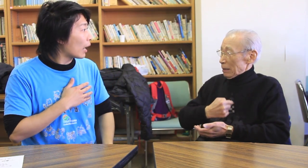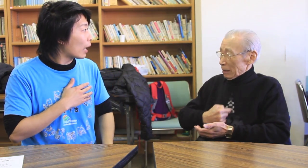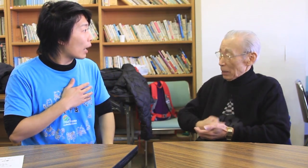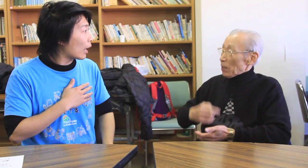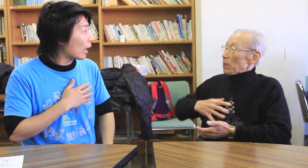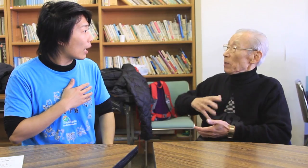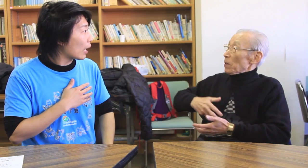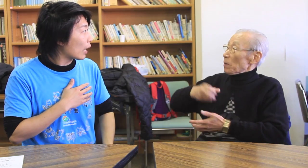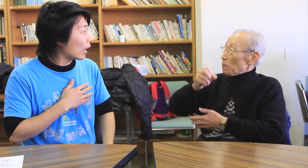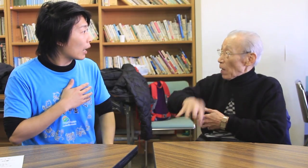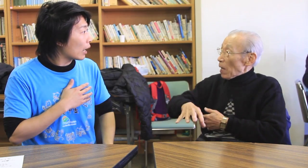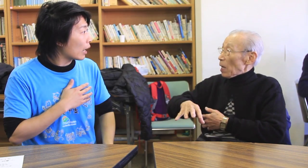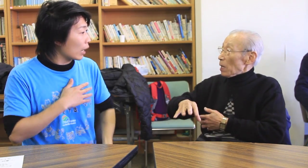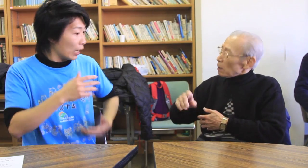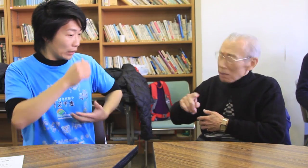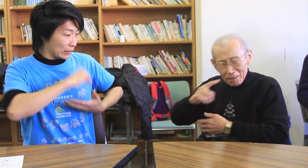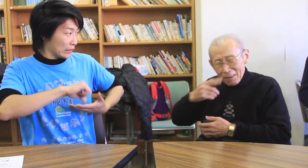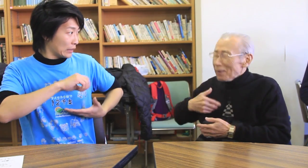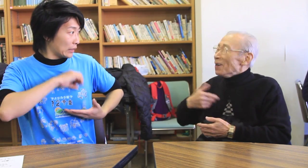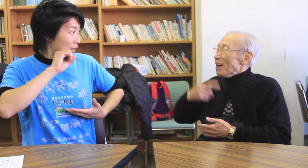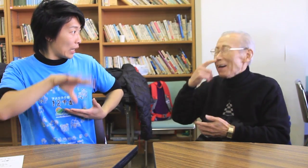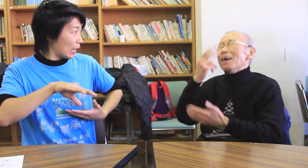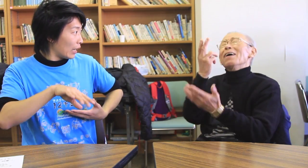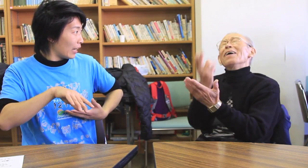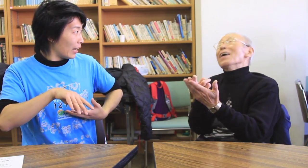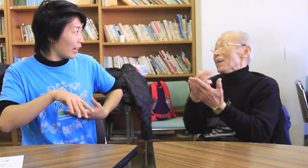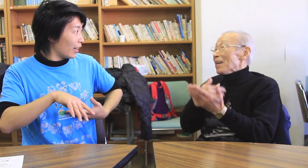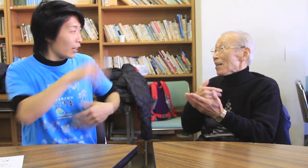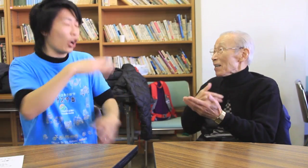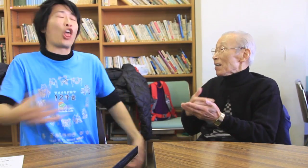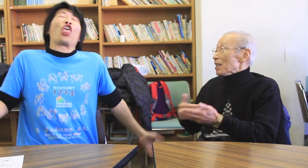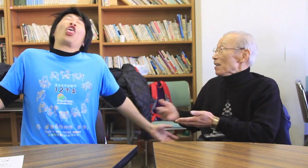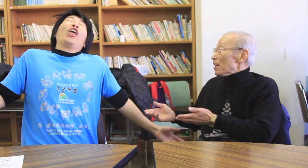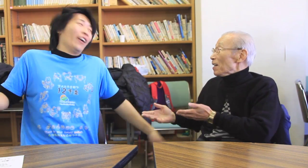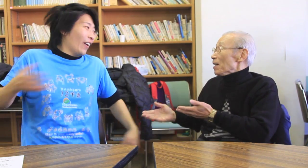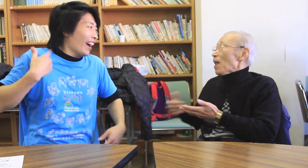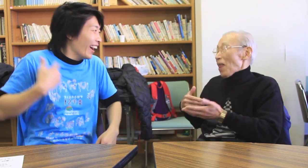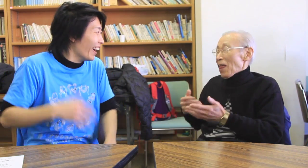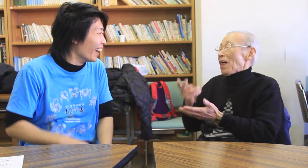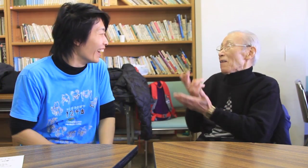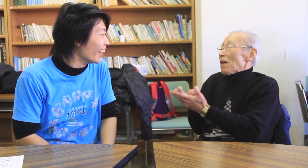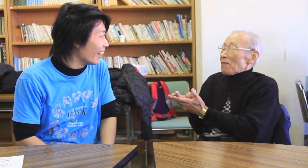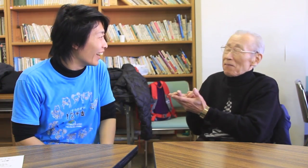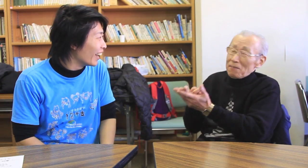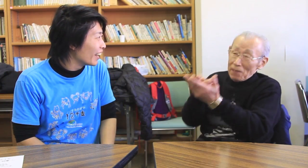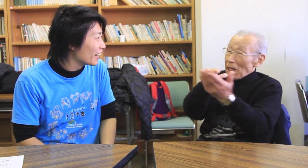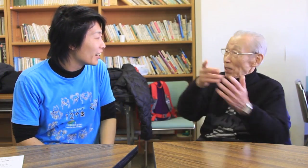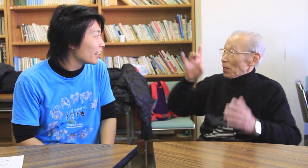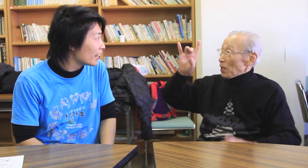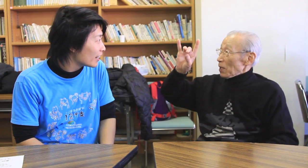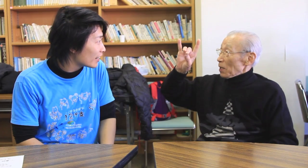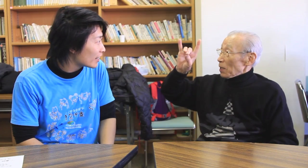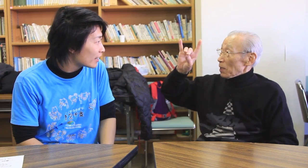Yamada-san: There was a problem with my heart. The doctors performed surgery. I was unconscious, so I don't know what they took out.